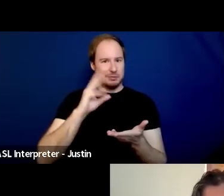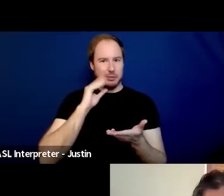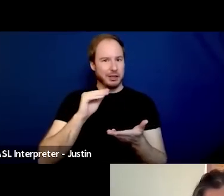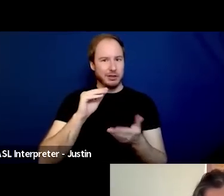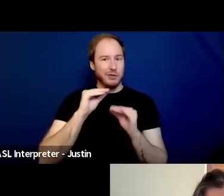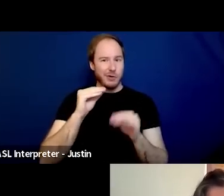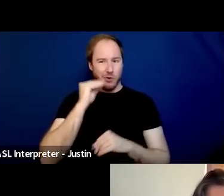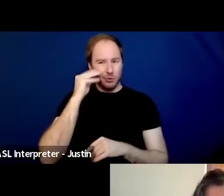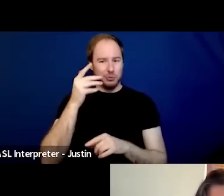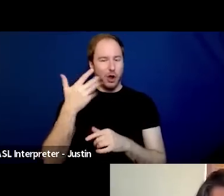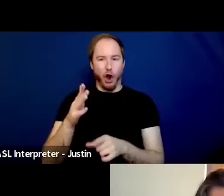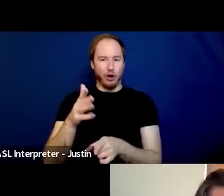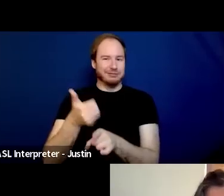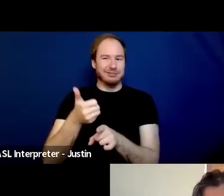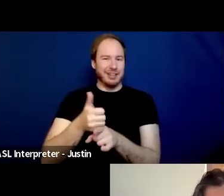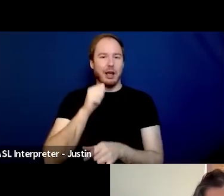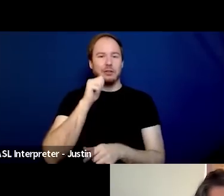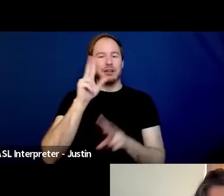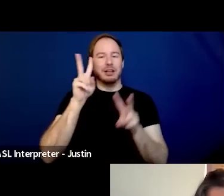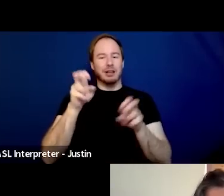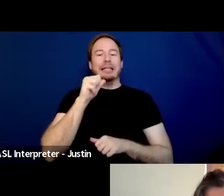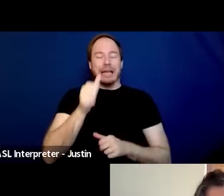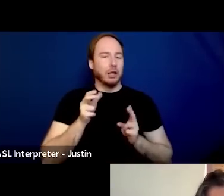are dehumanized at every turn in the community.